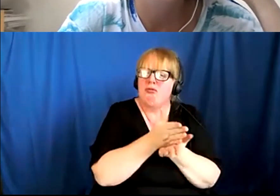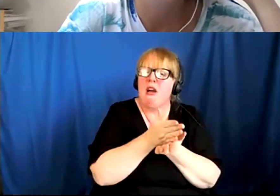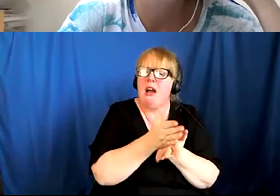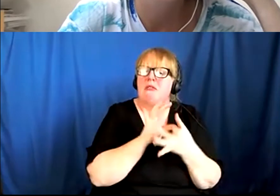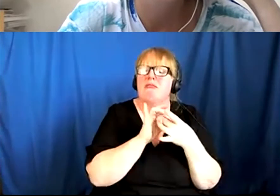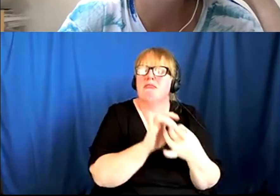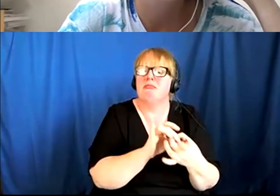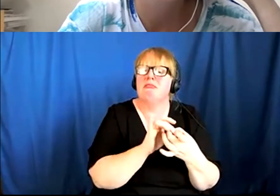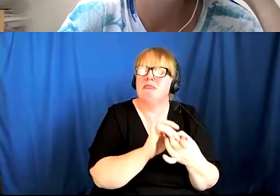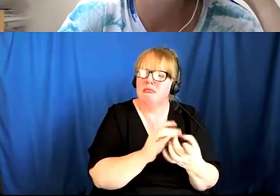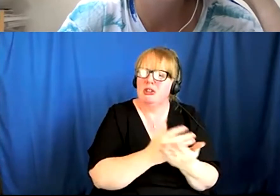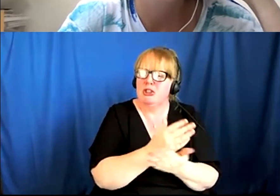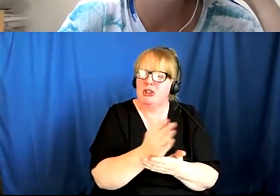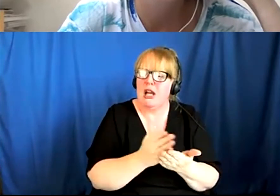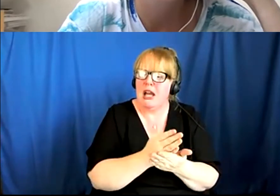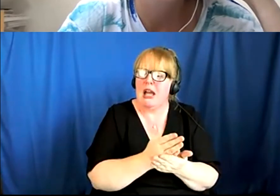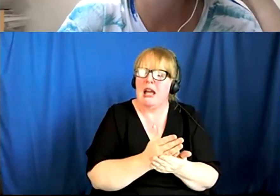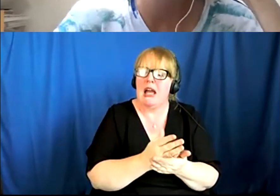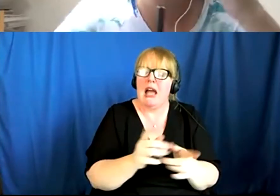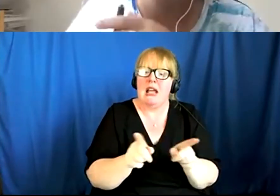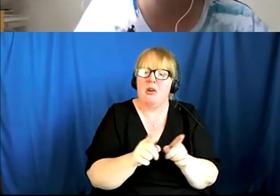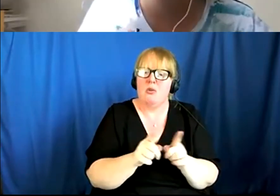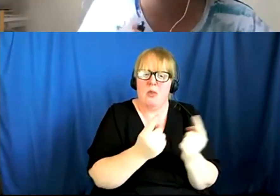you have to rethink your method. And that becomes very,